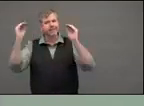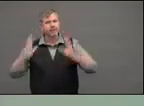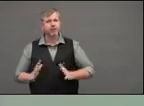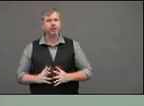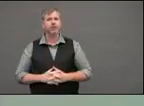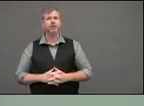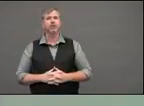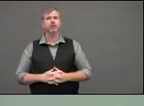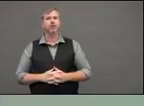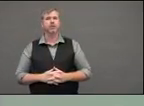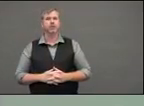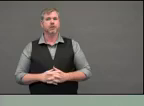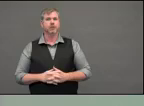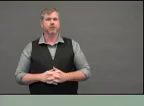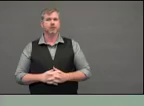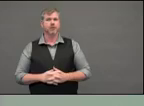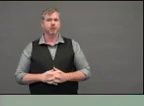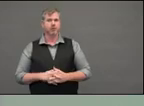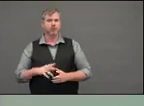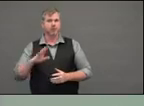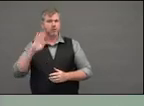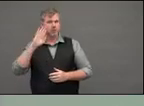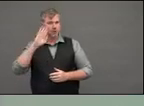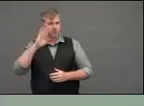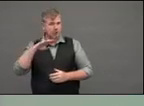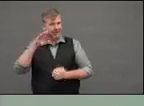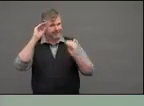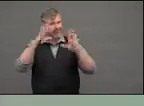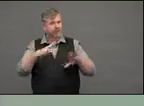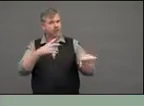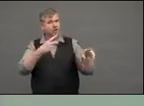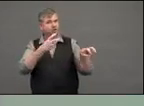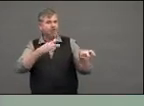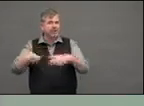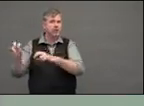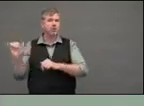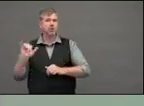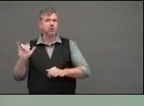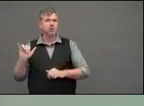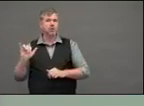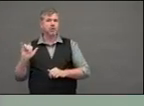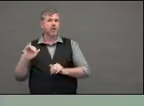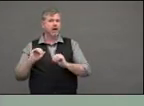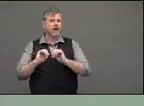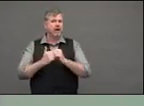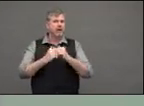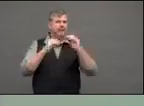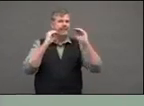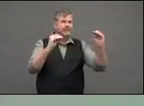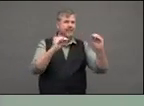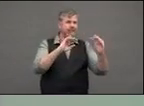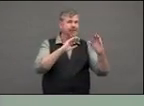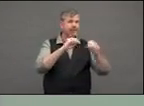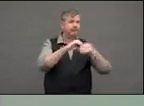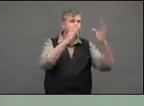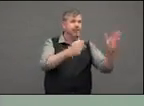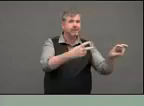transitioning ask them what has helped them as well or your peers your um your what it's called